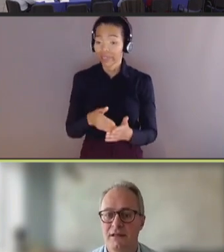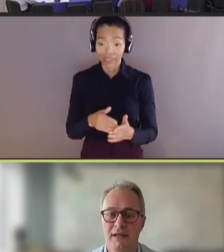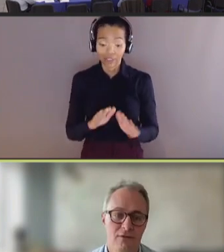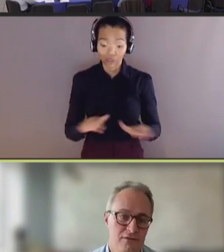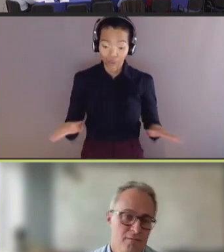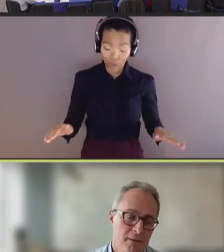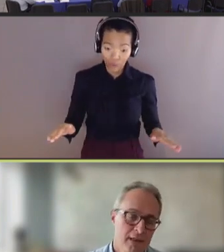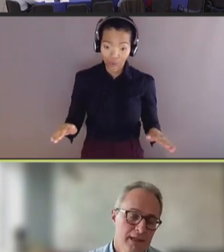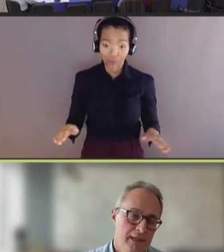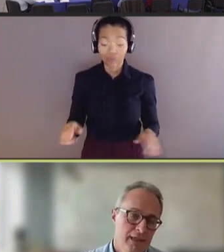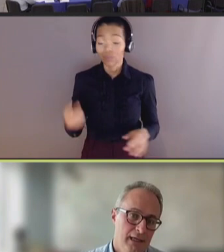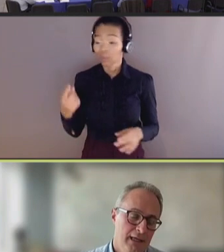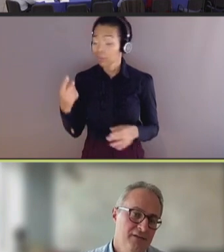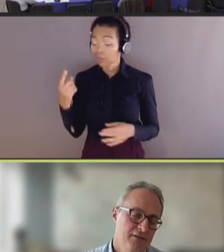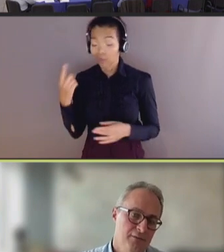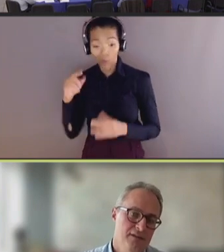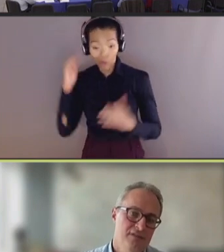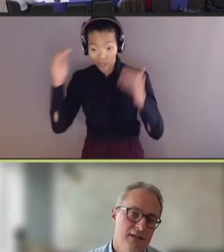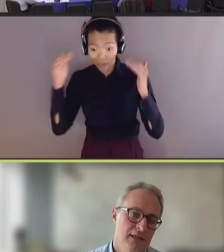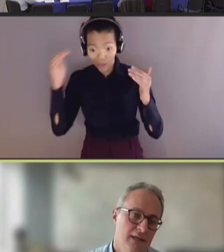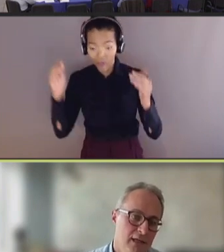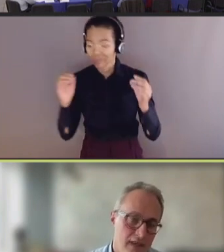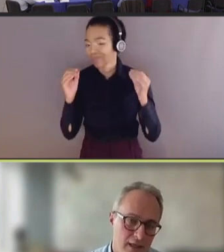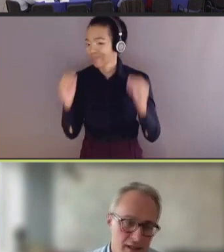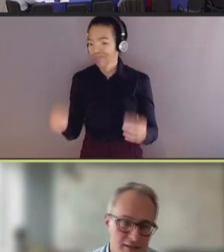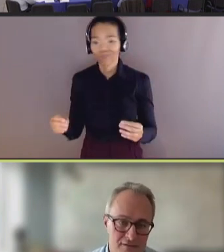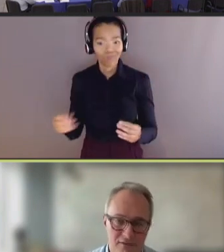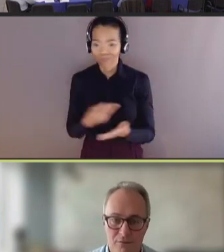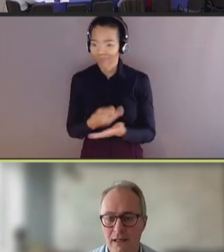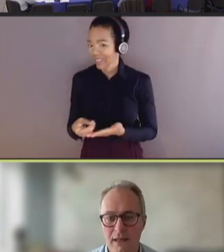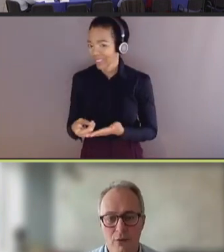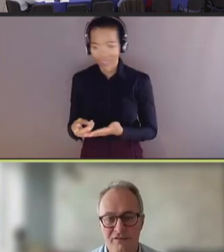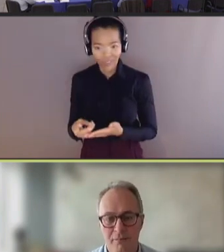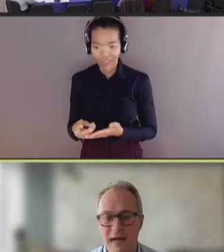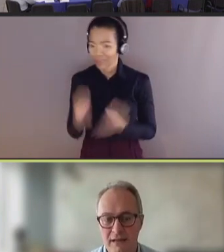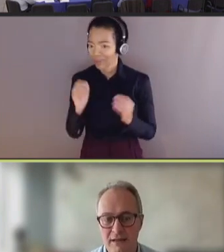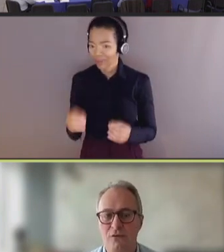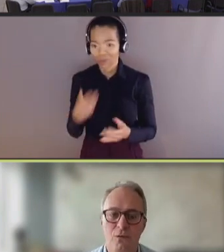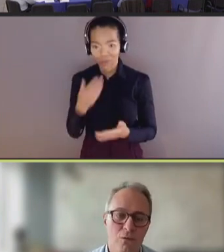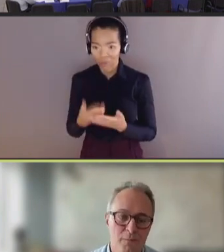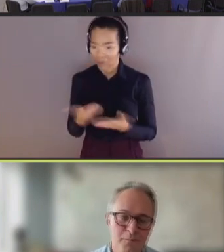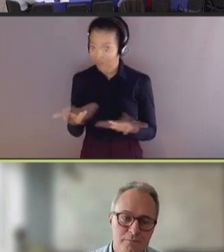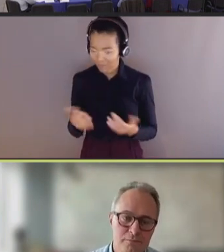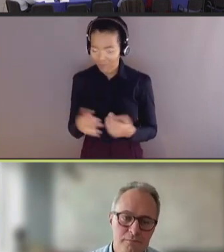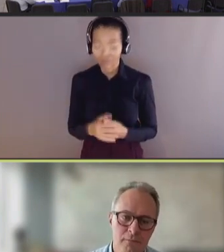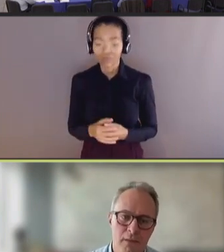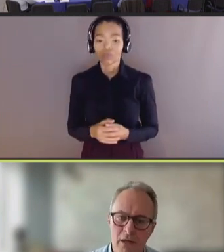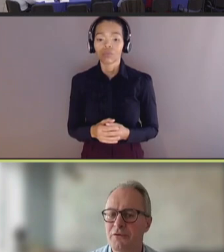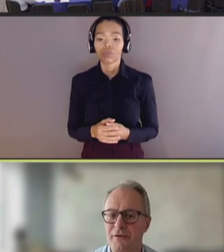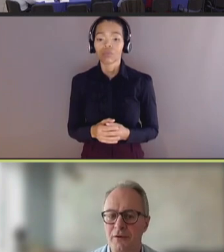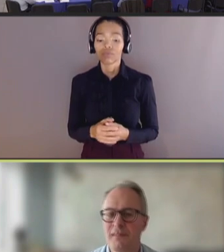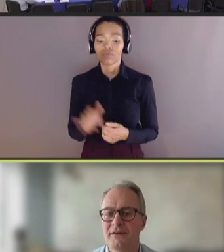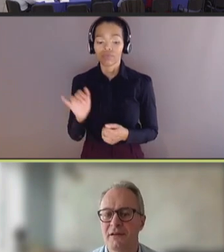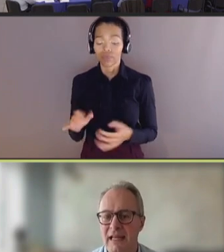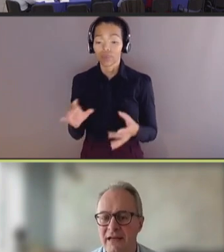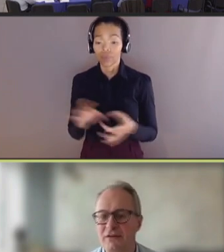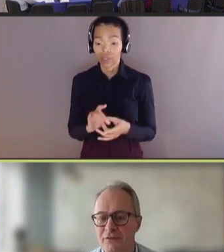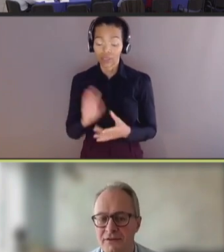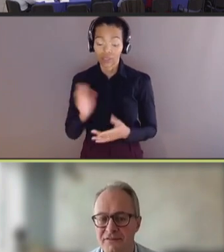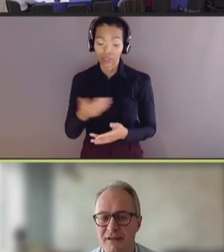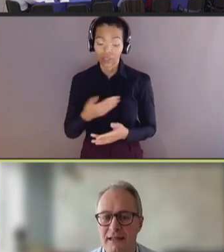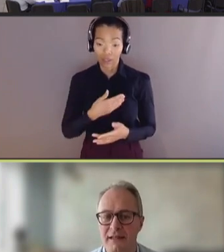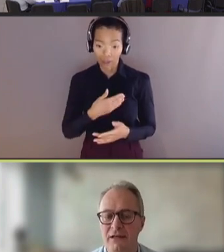in adults. I guess the reasoning is -- really goes back to our fundamental lack of understanding of